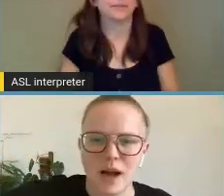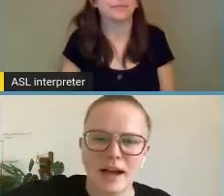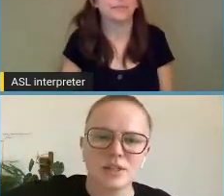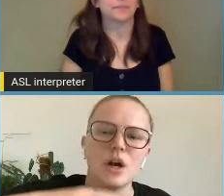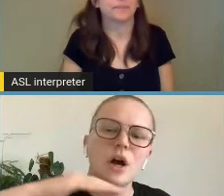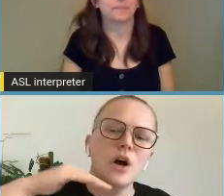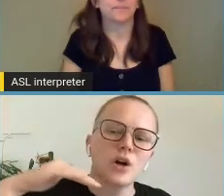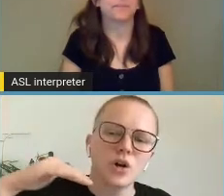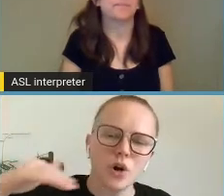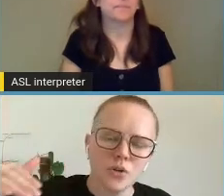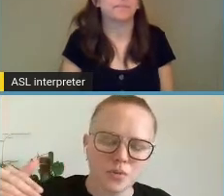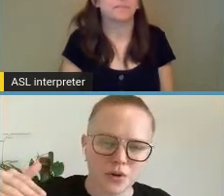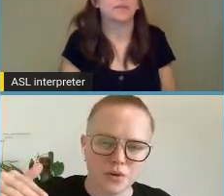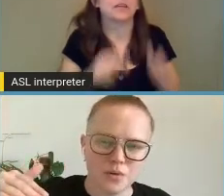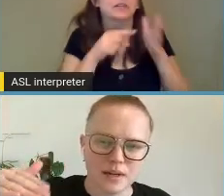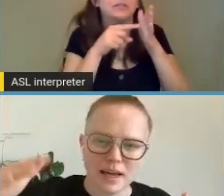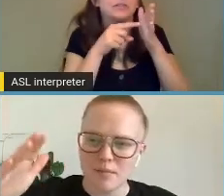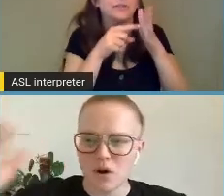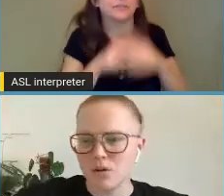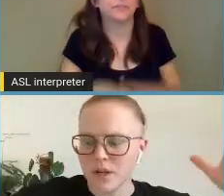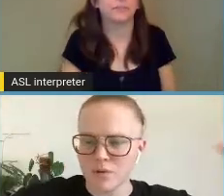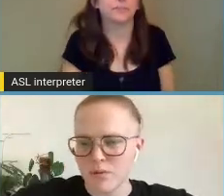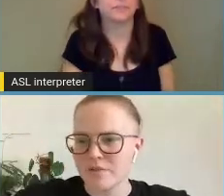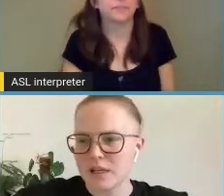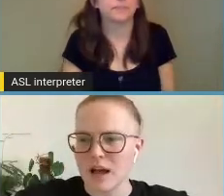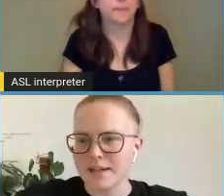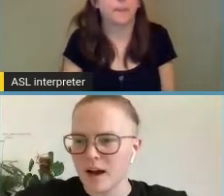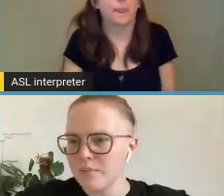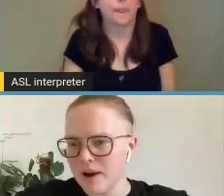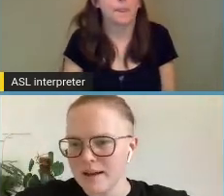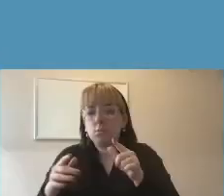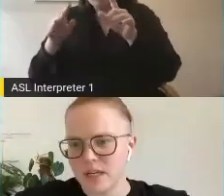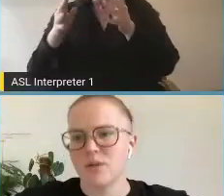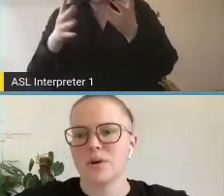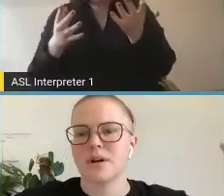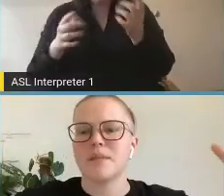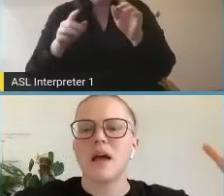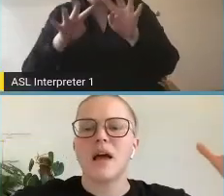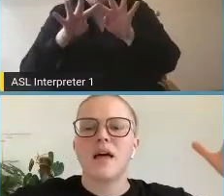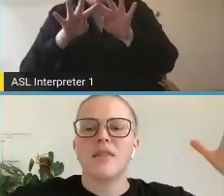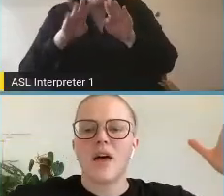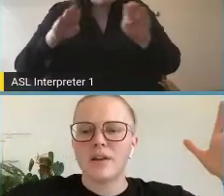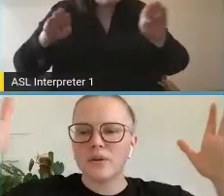different tracks. Go through get them all roughly lined up right in order then you go